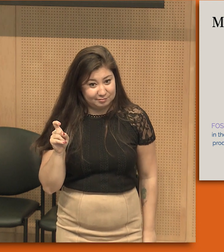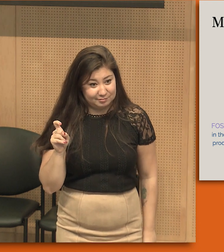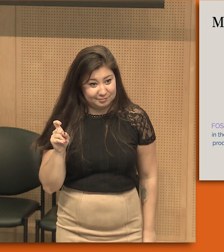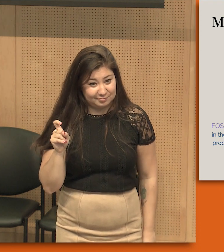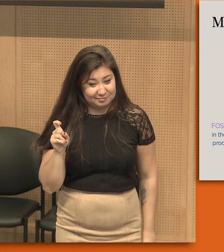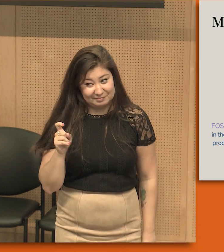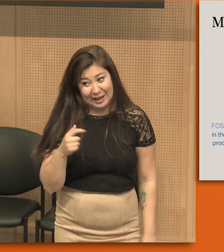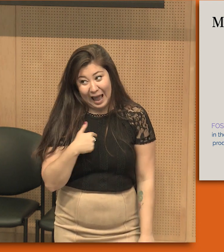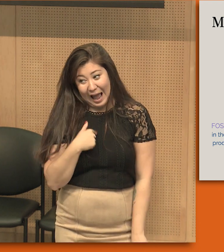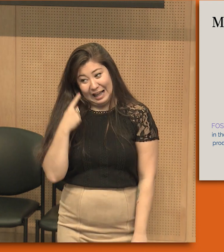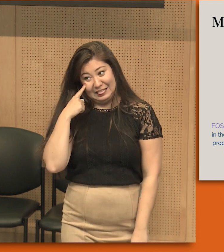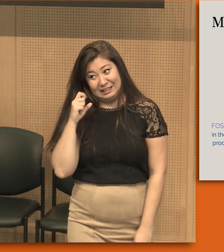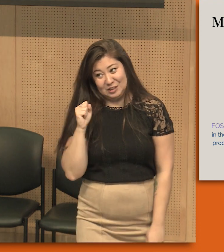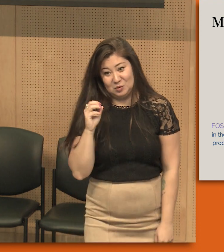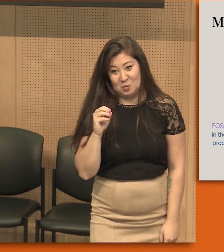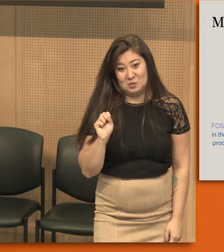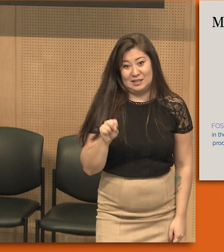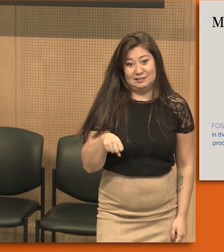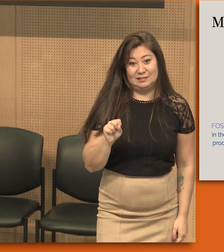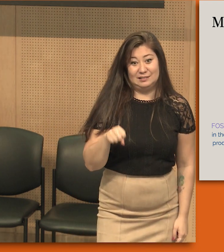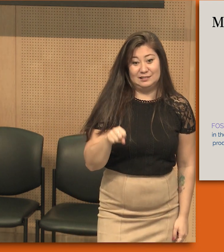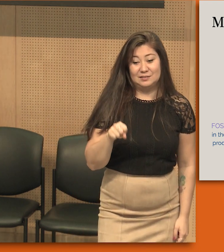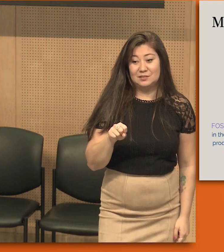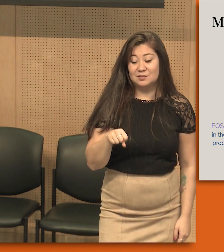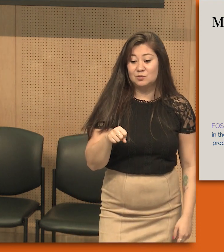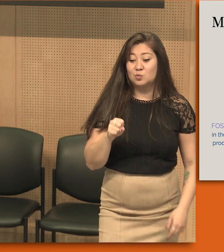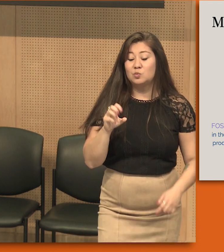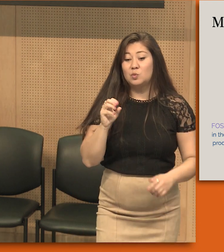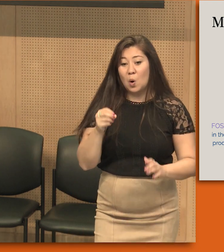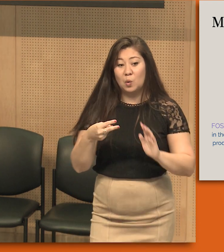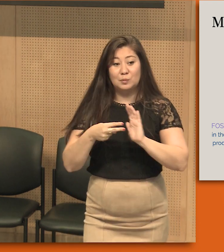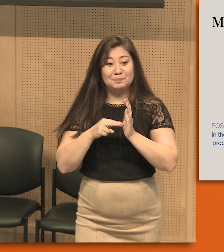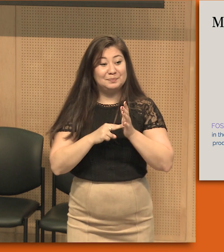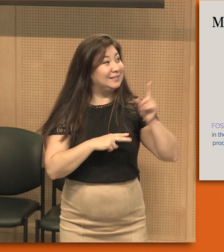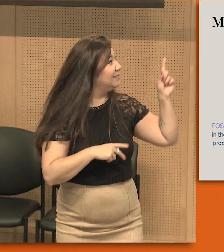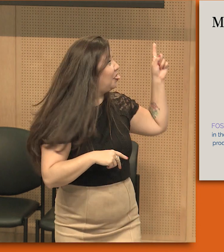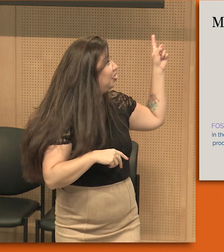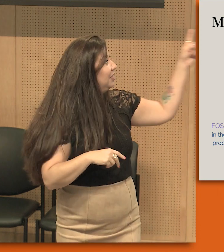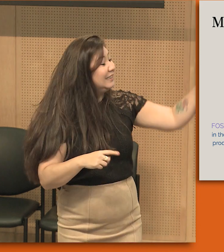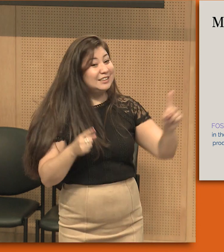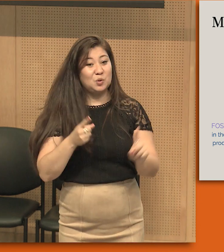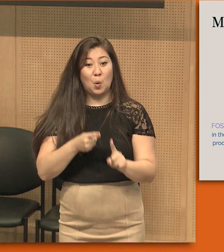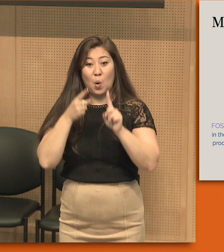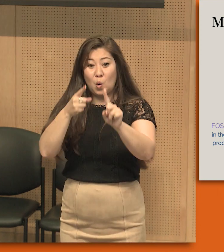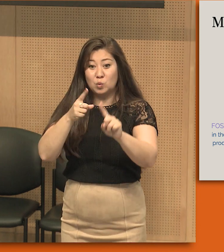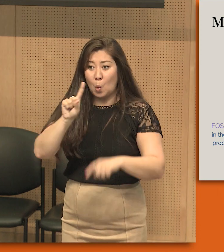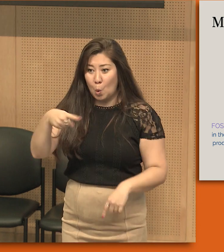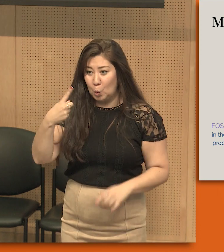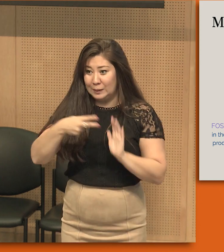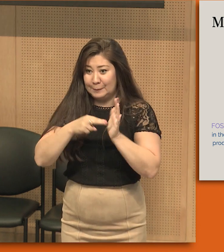have a responsibility to share what we know with the public? I think we do.